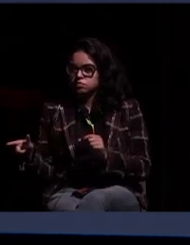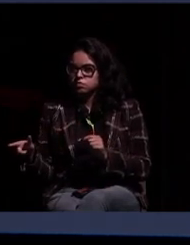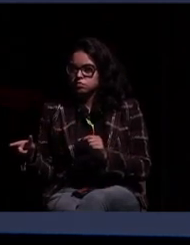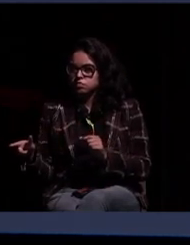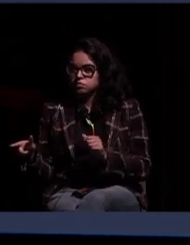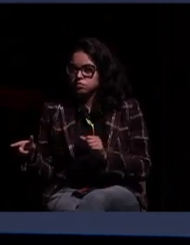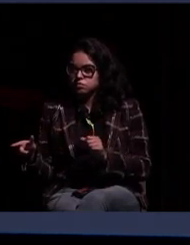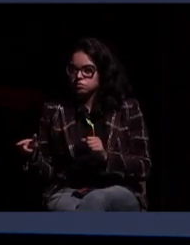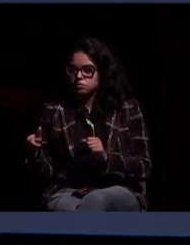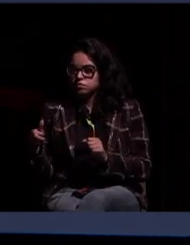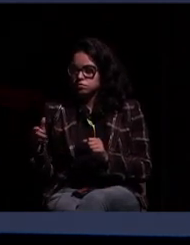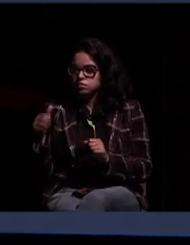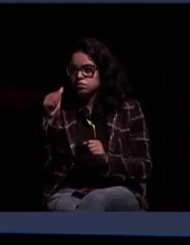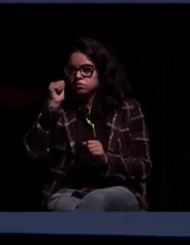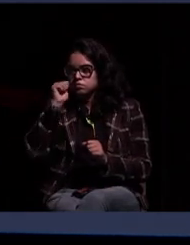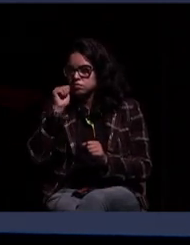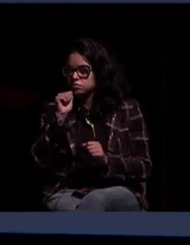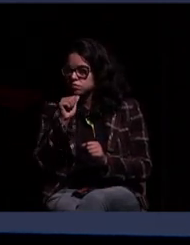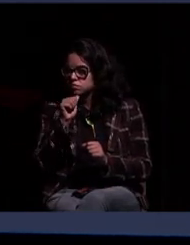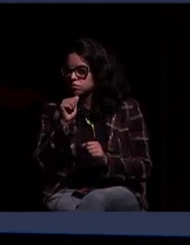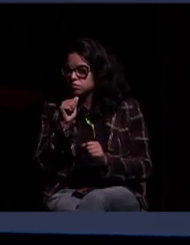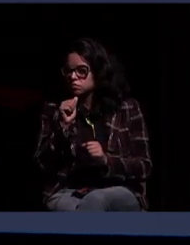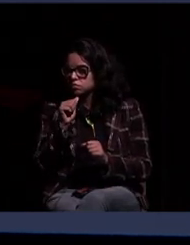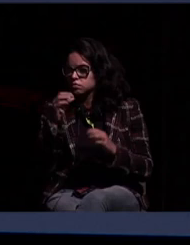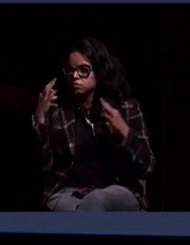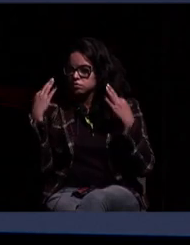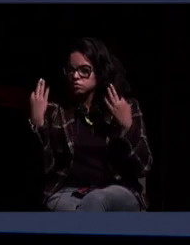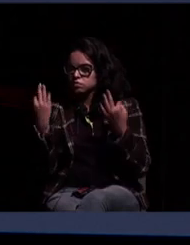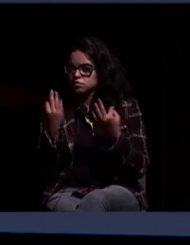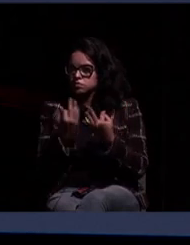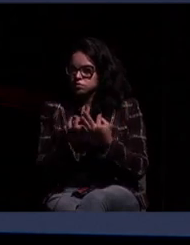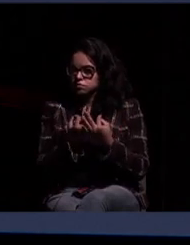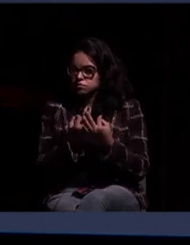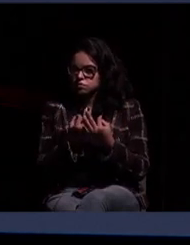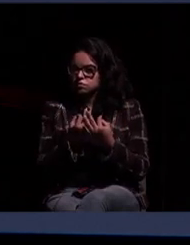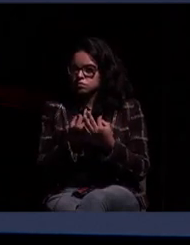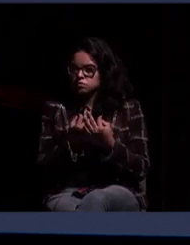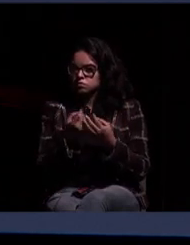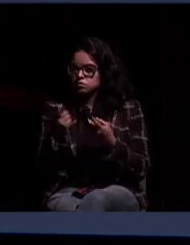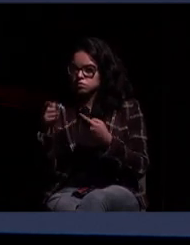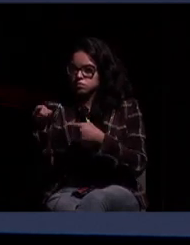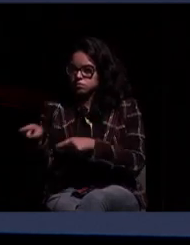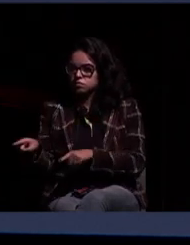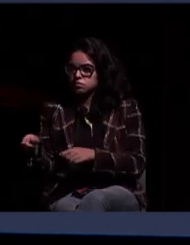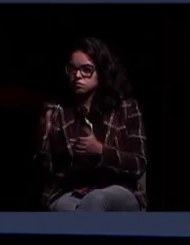of Portuguese women against Brazilian prostitutes